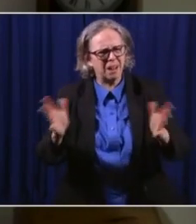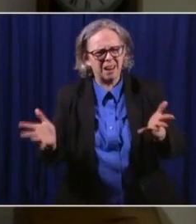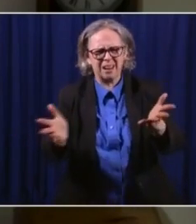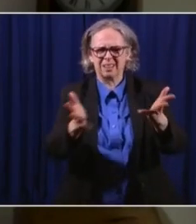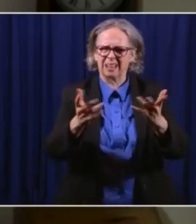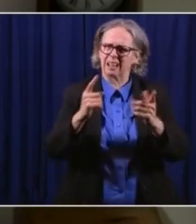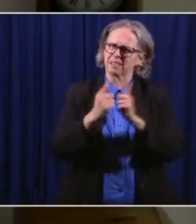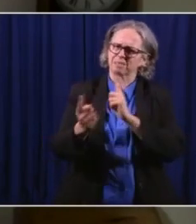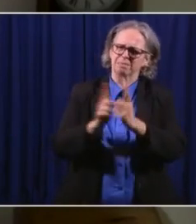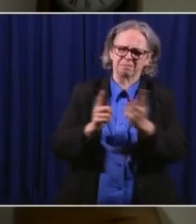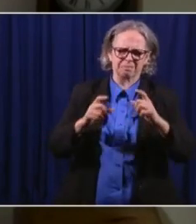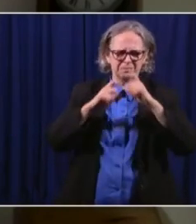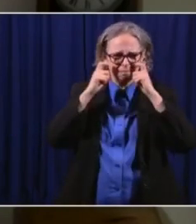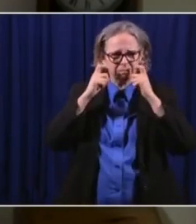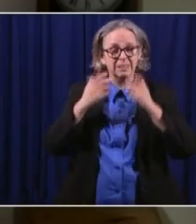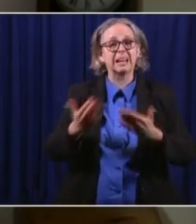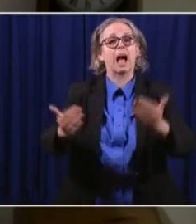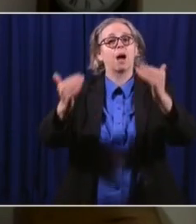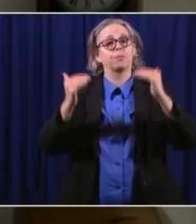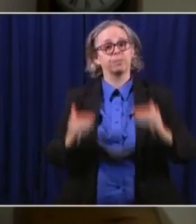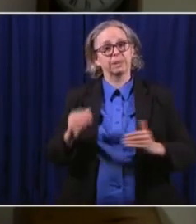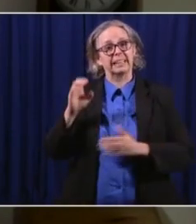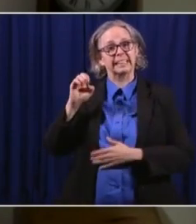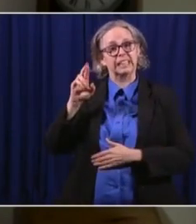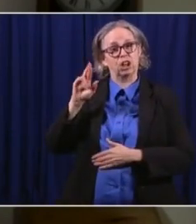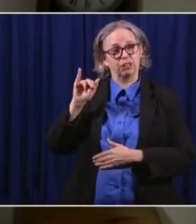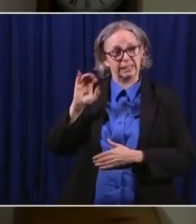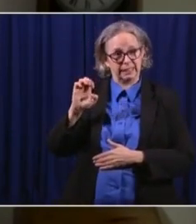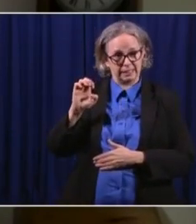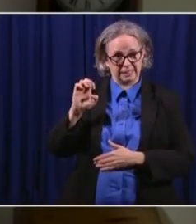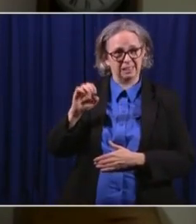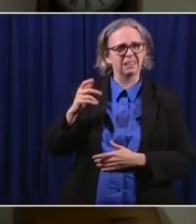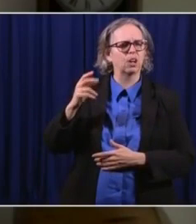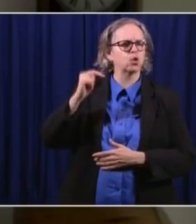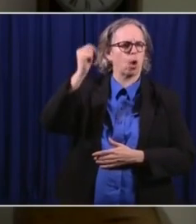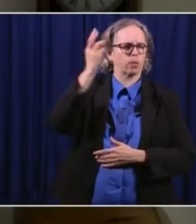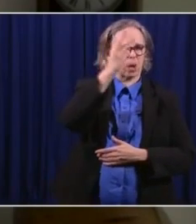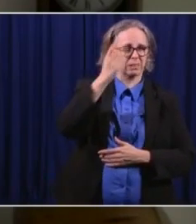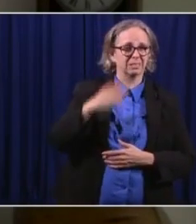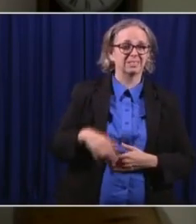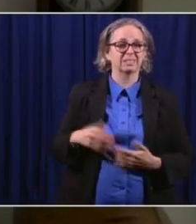THEY IMPLEMENT HEALTH GUIDANCE TO HELP CURVE THE SPREAD OF THE VIRUS.